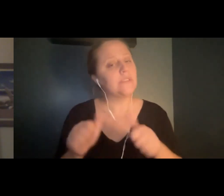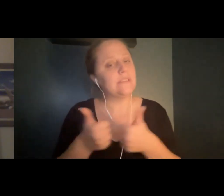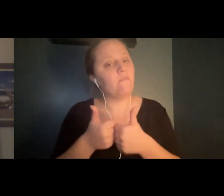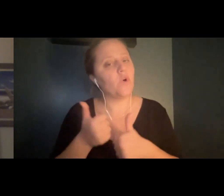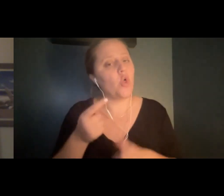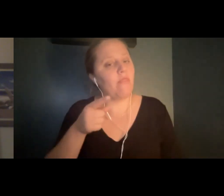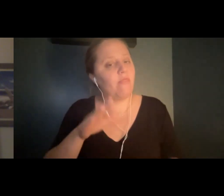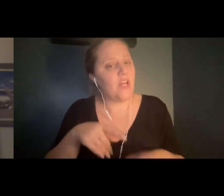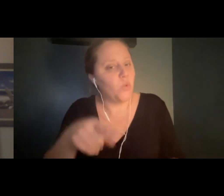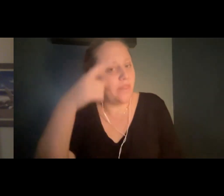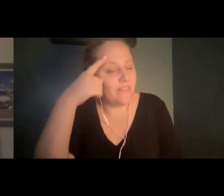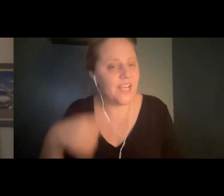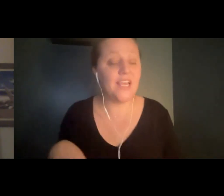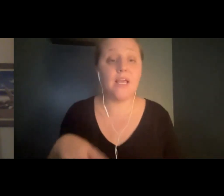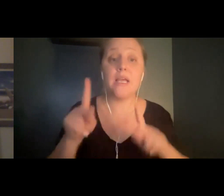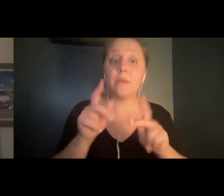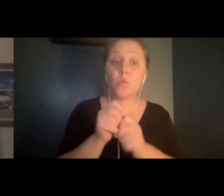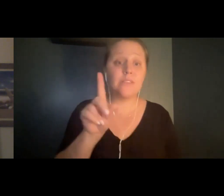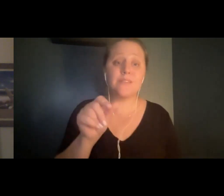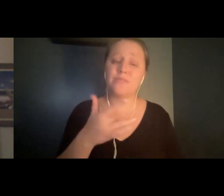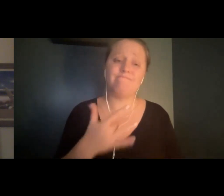a lot of people with disabilities don't get promoted. They're often passed over